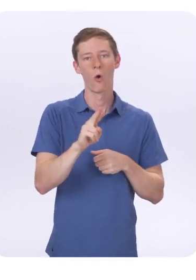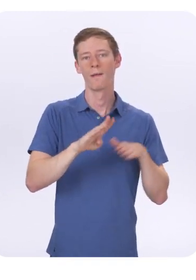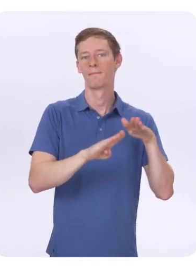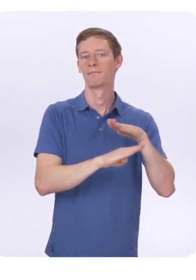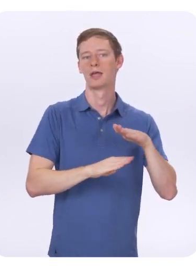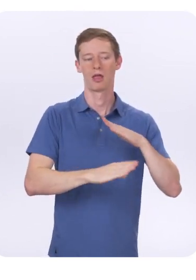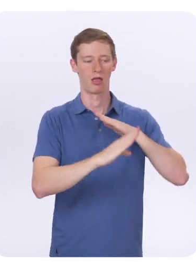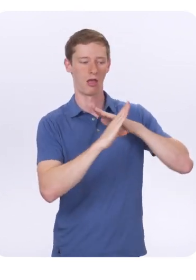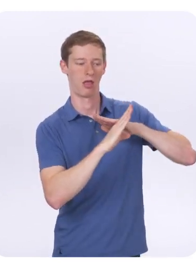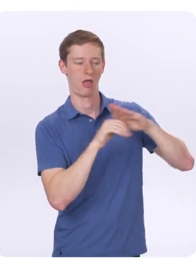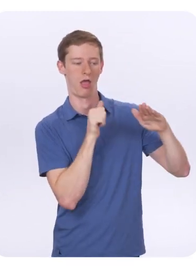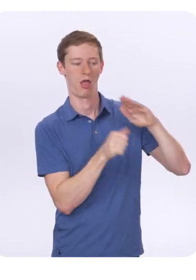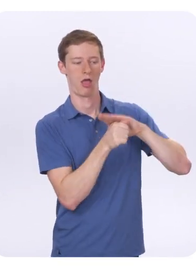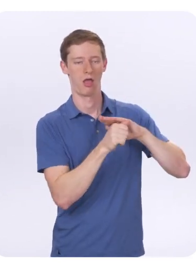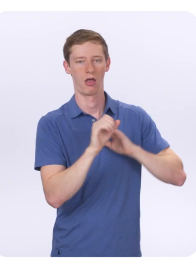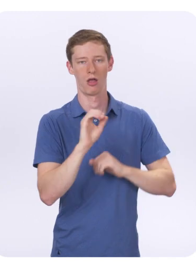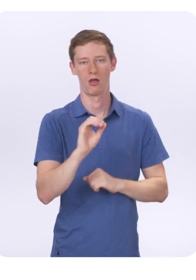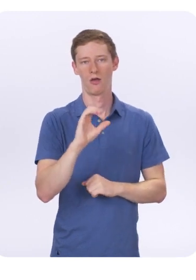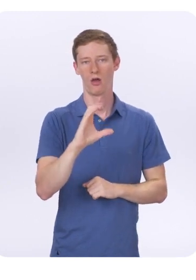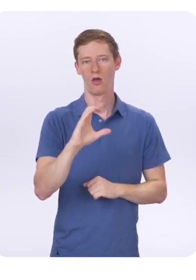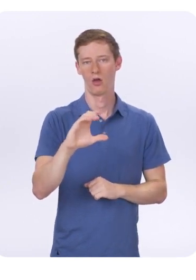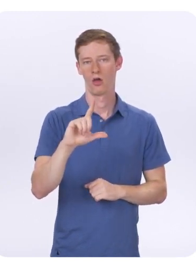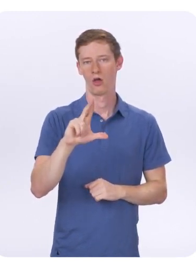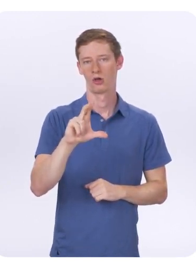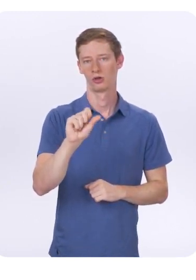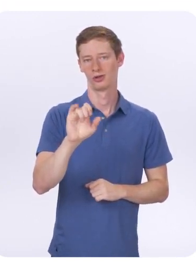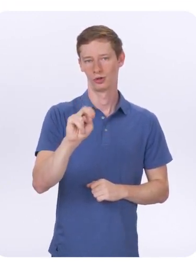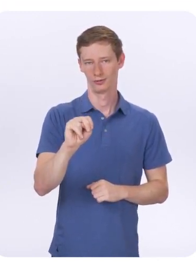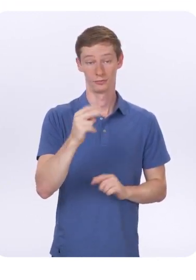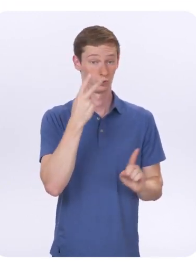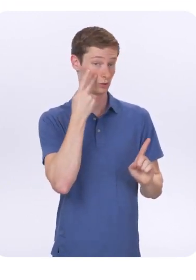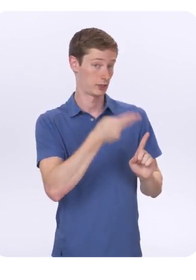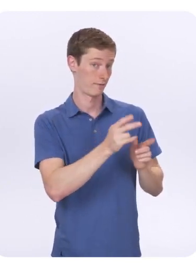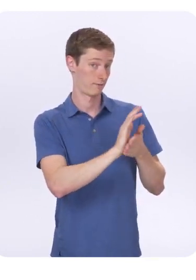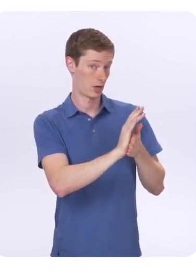As seen in this video, the geometry follows the outline of the room.